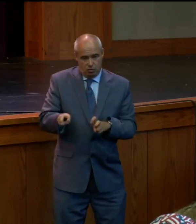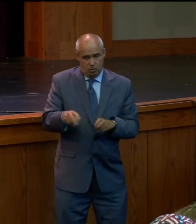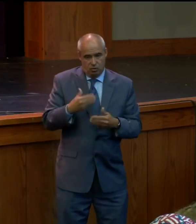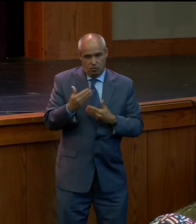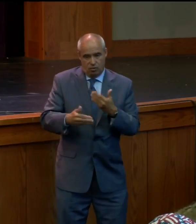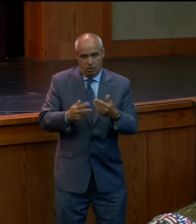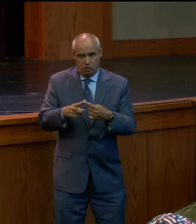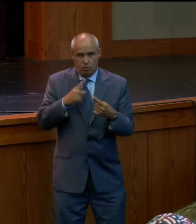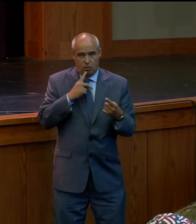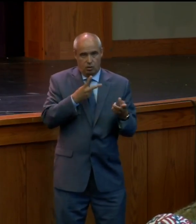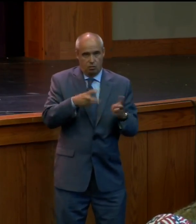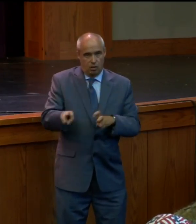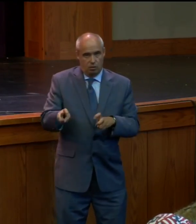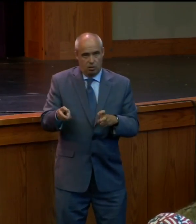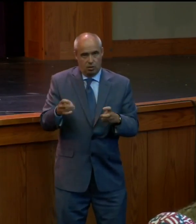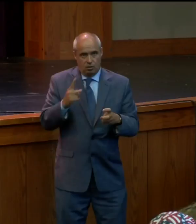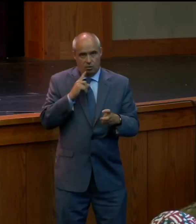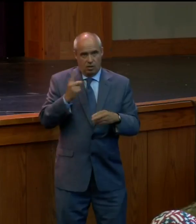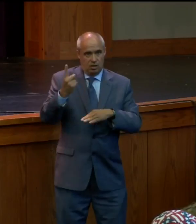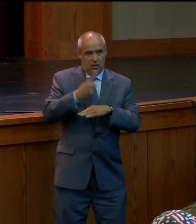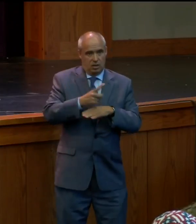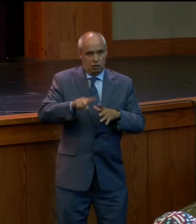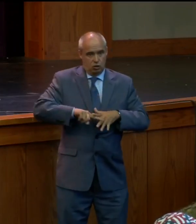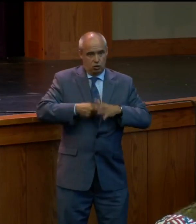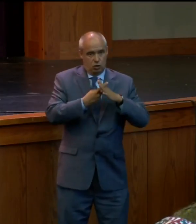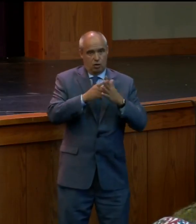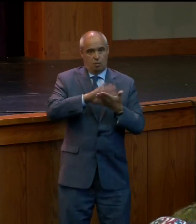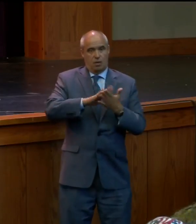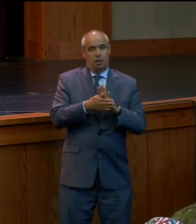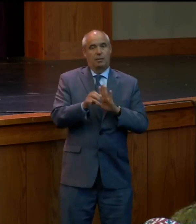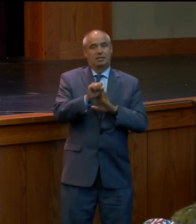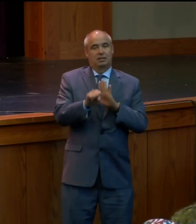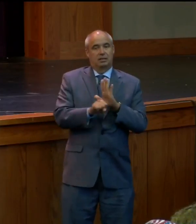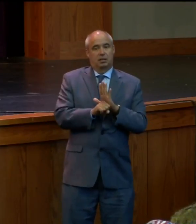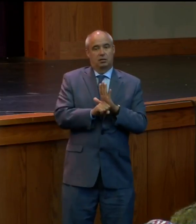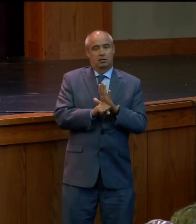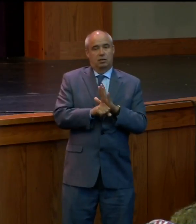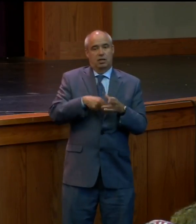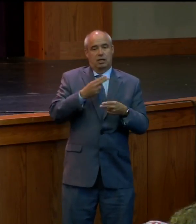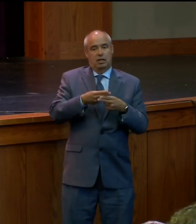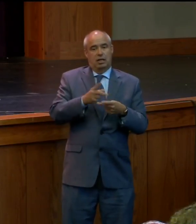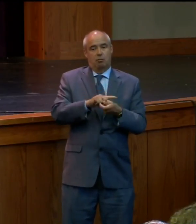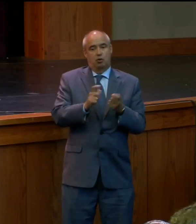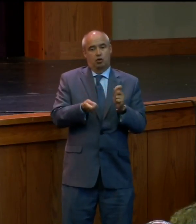AND THAT WOULD BE UPON THE DATE OF STATEHOOD, WE HAVE BASICALLY A NAME CHANGE AS THE CONSTITUTION PROVIDES.